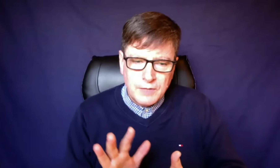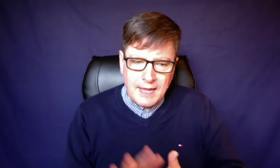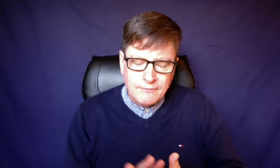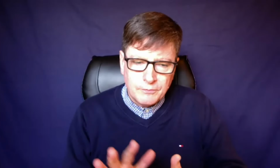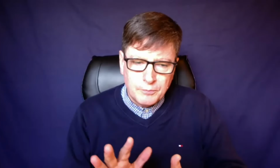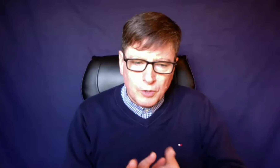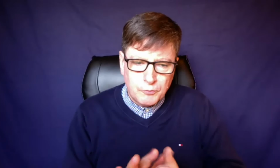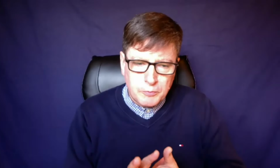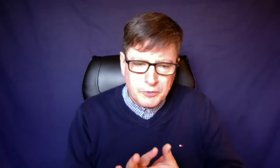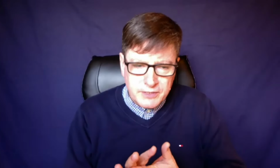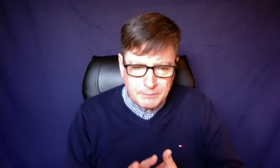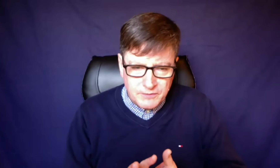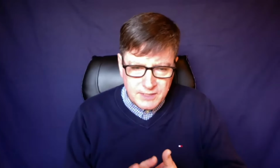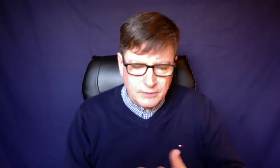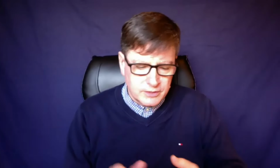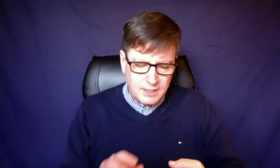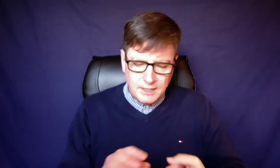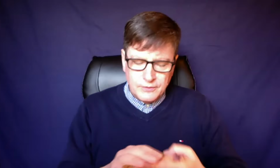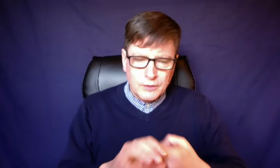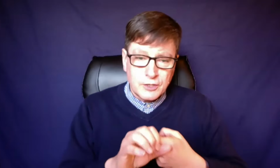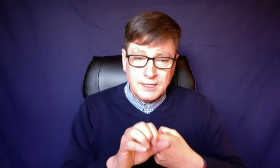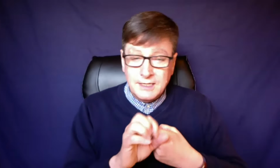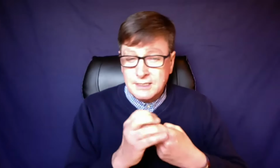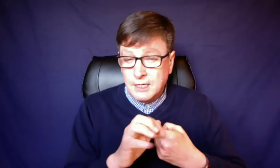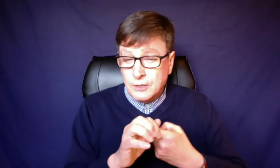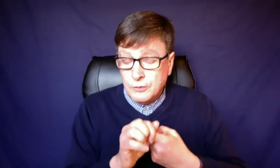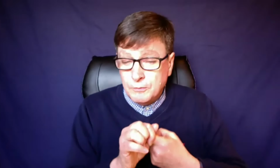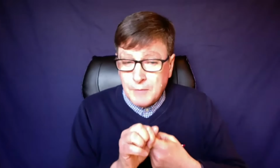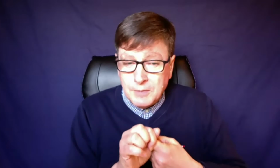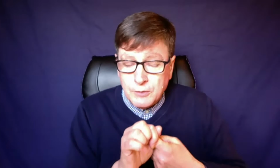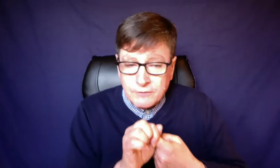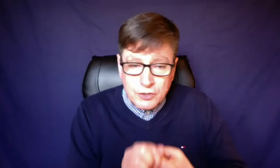neat hands and arms are doing, they don't get that feedback, for those kids this